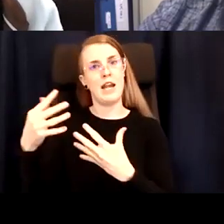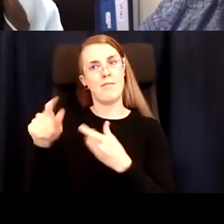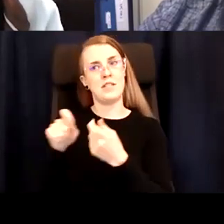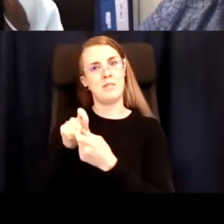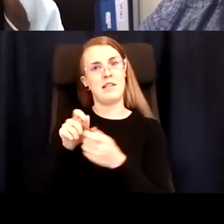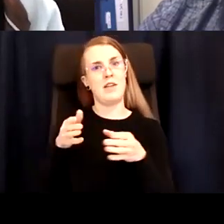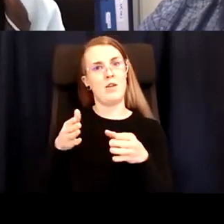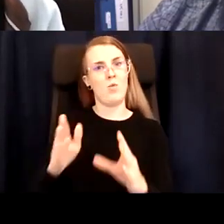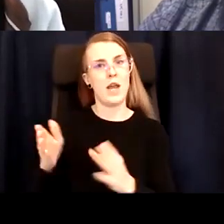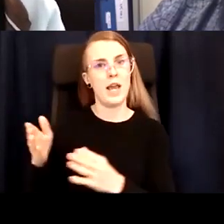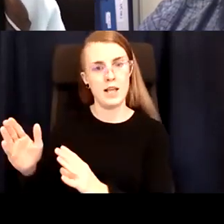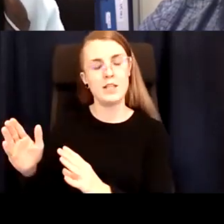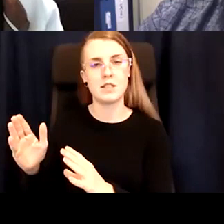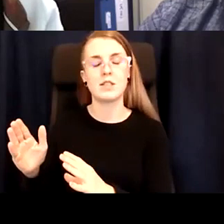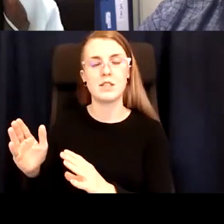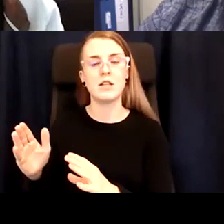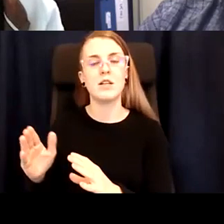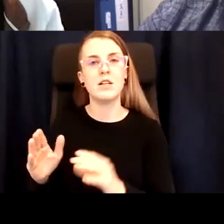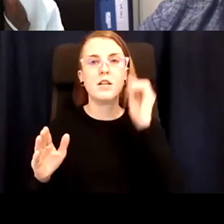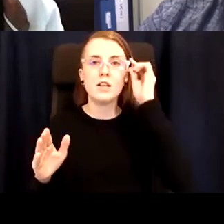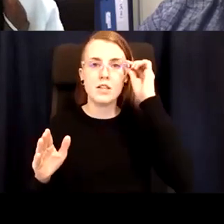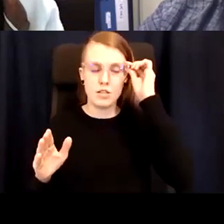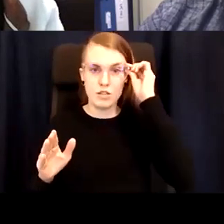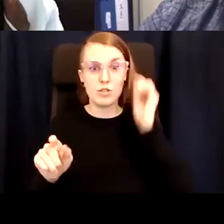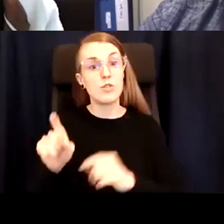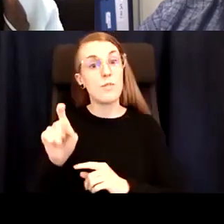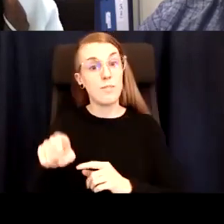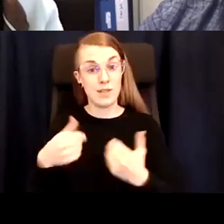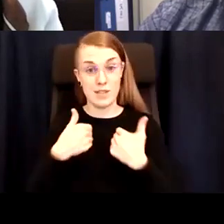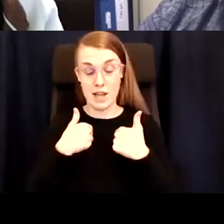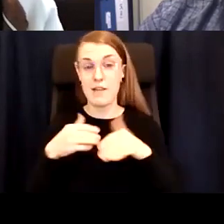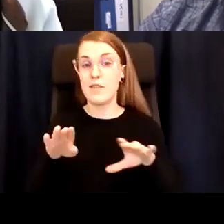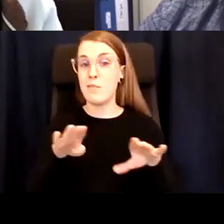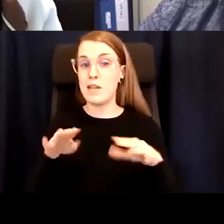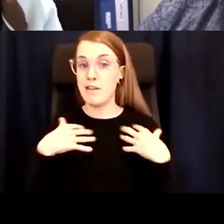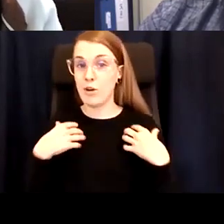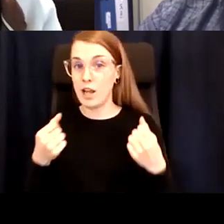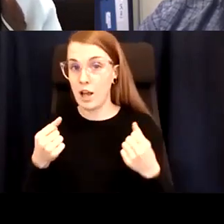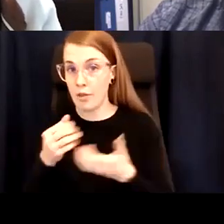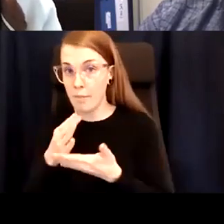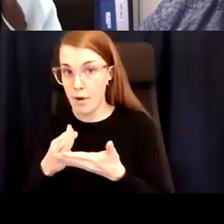So, you must have the behavioral health part of it, you must have substance abuse, and